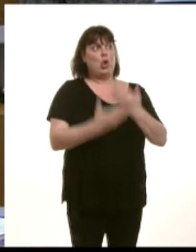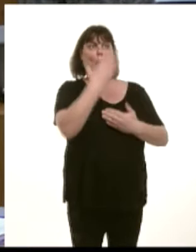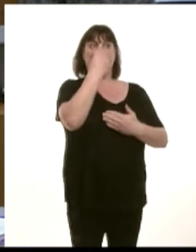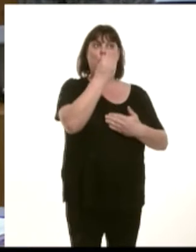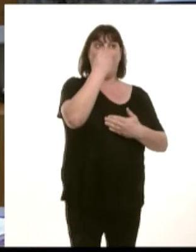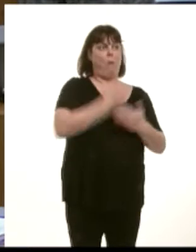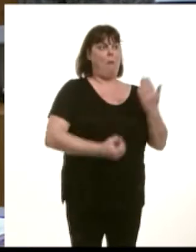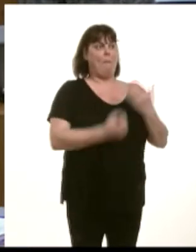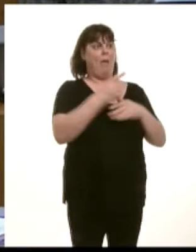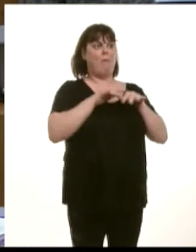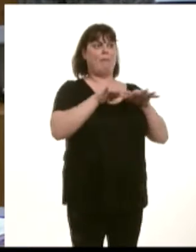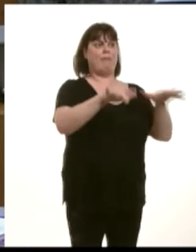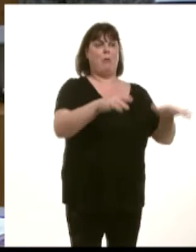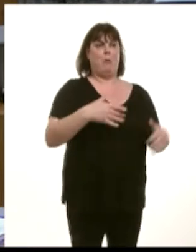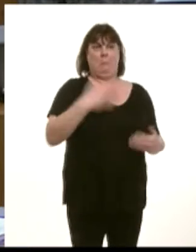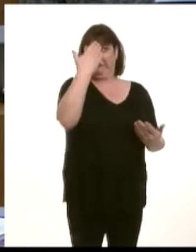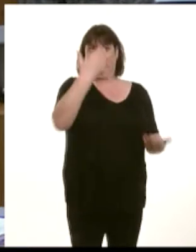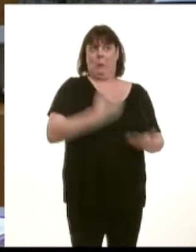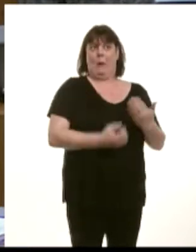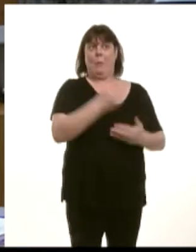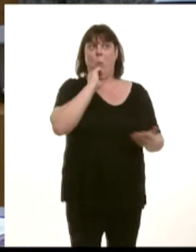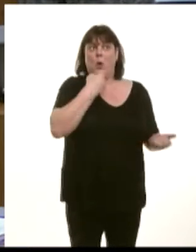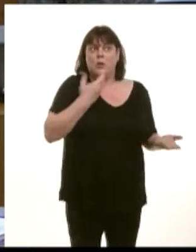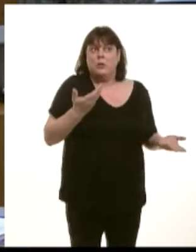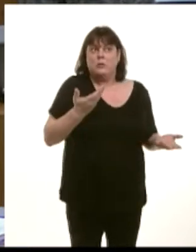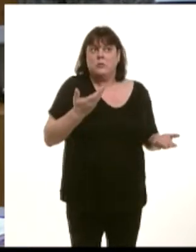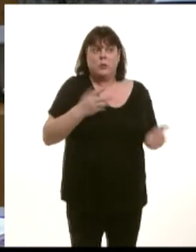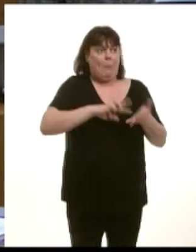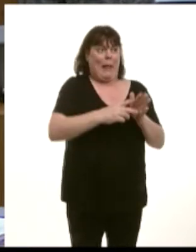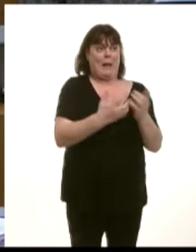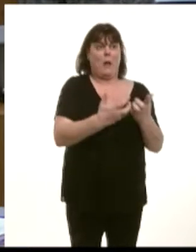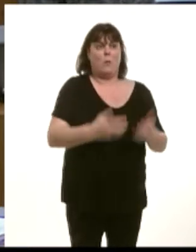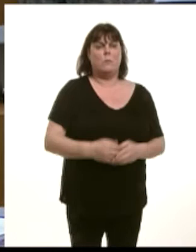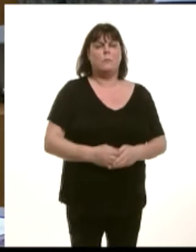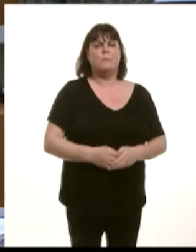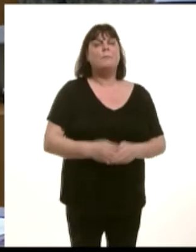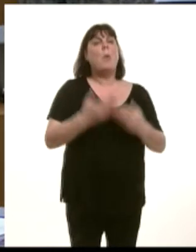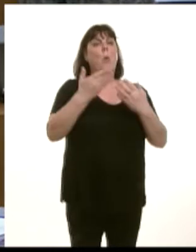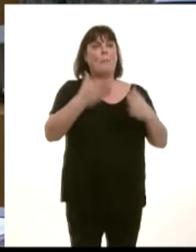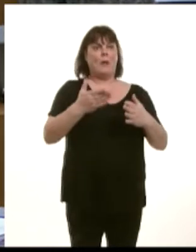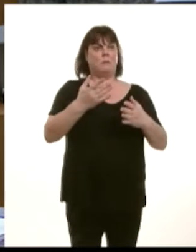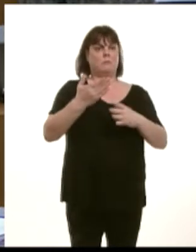Of course, planning was put in place months beforehand in terms of the winter plans of the local health boards.